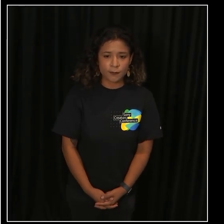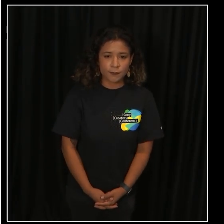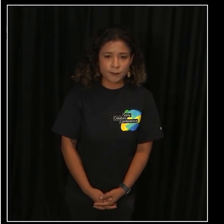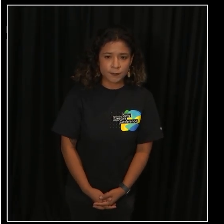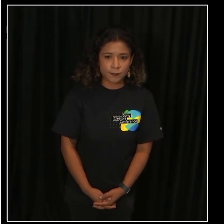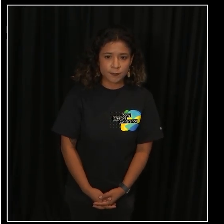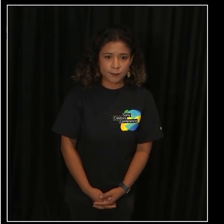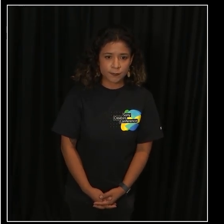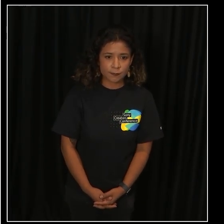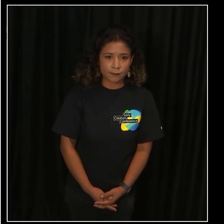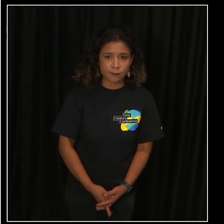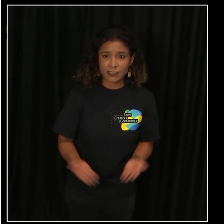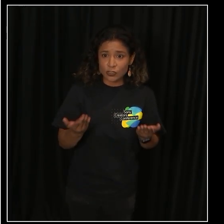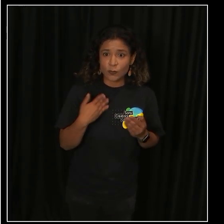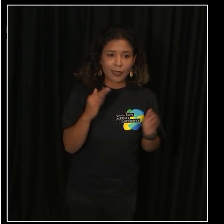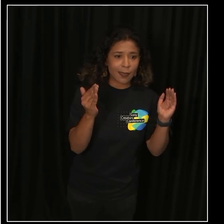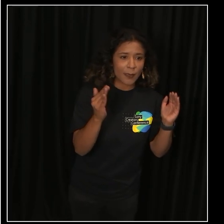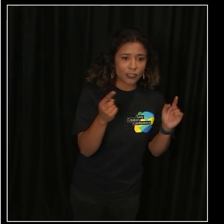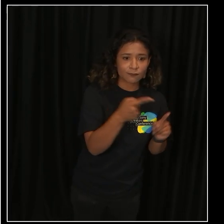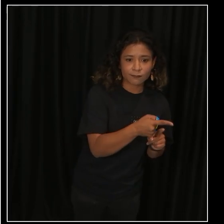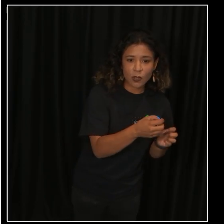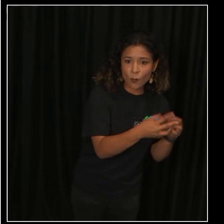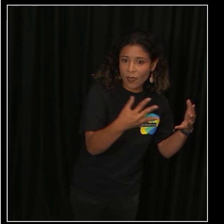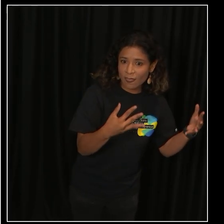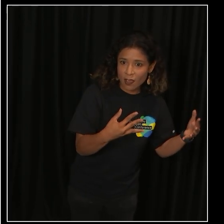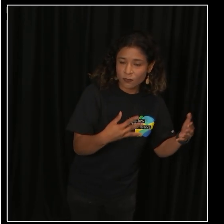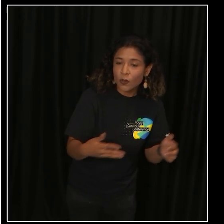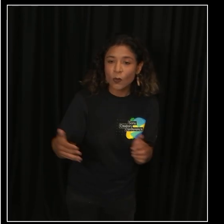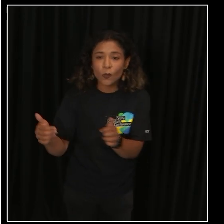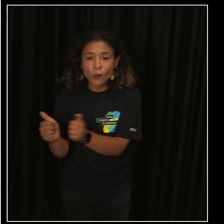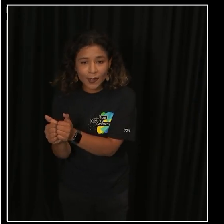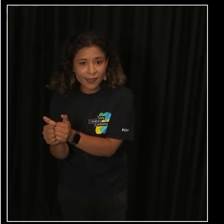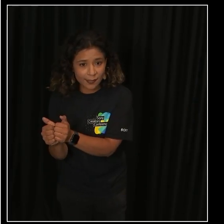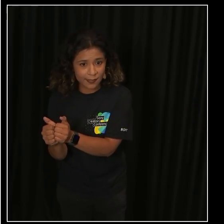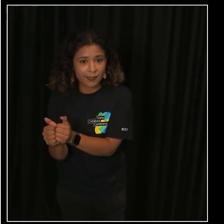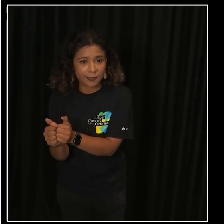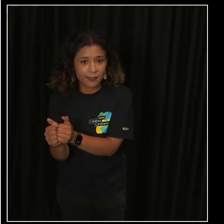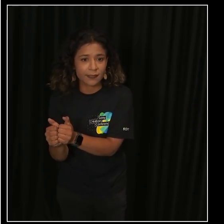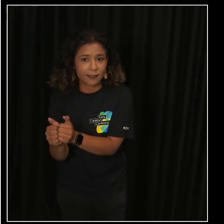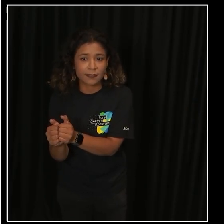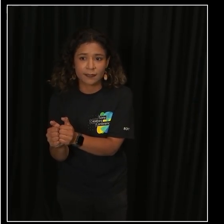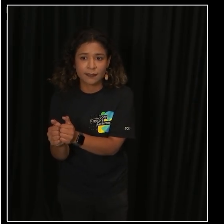Here is a comparison. As you can see, with ray tracing not only reflections